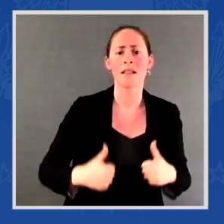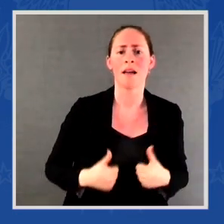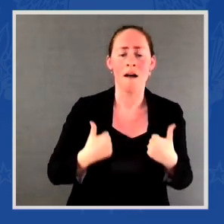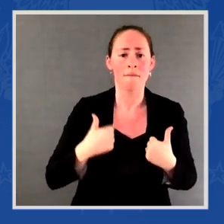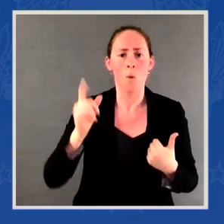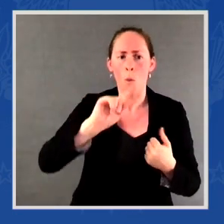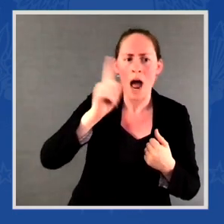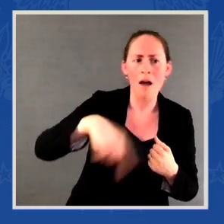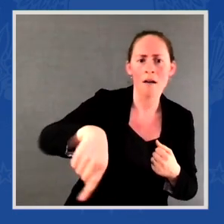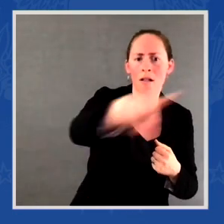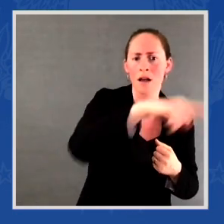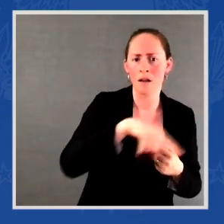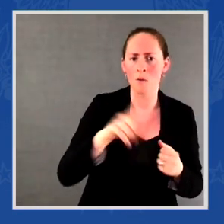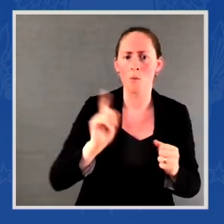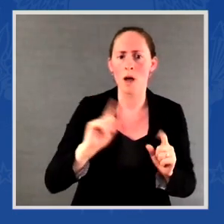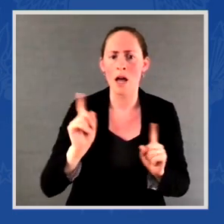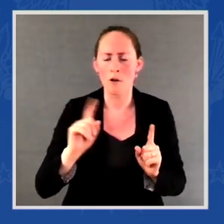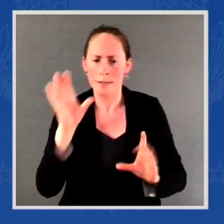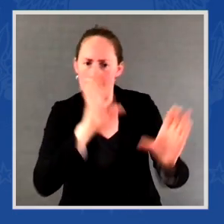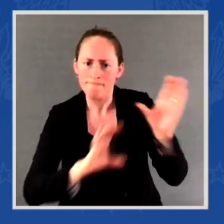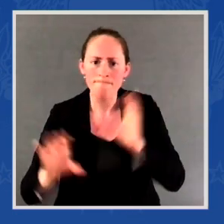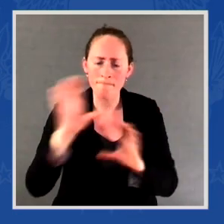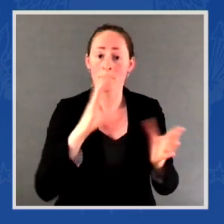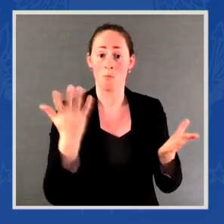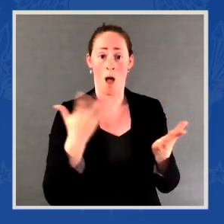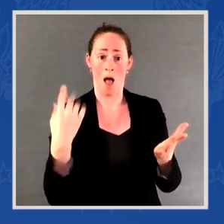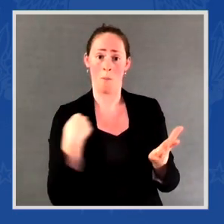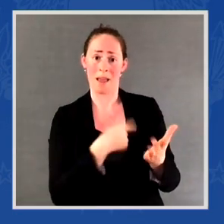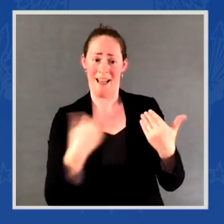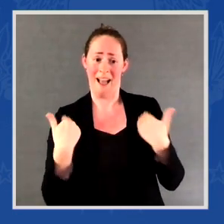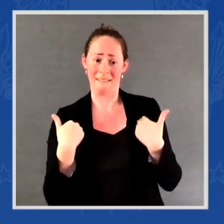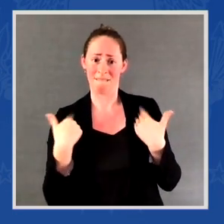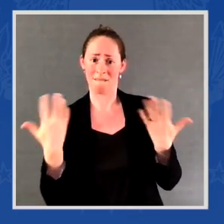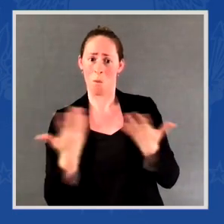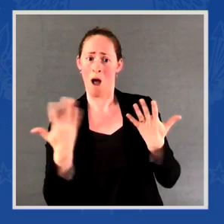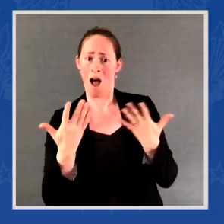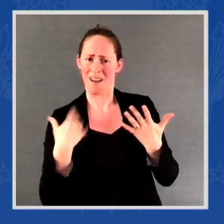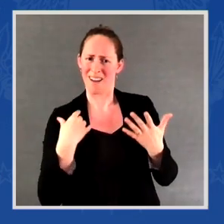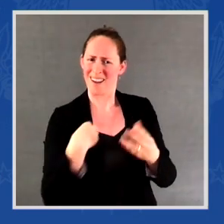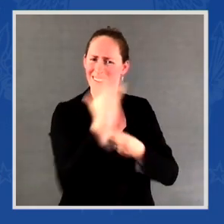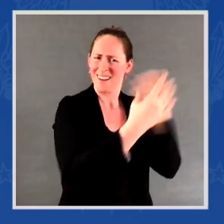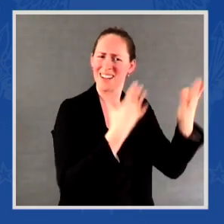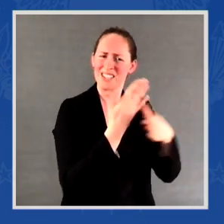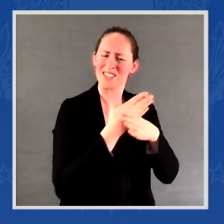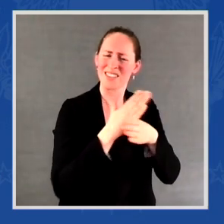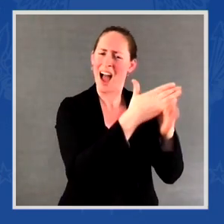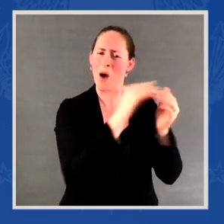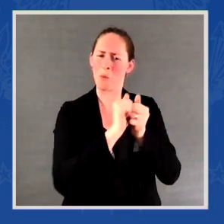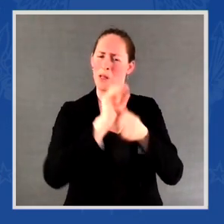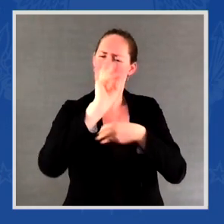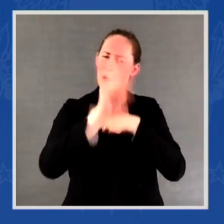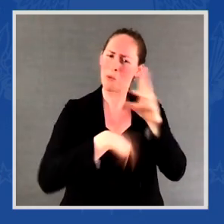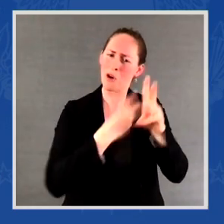we should share them with the world -- the whole world. We're even giving some of these vaccines